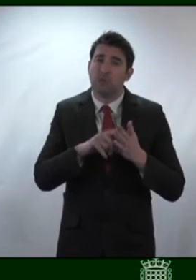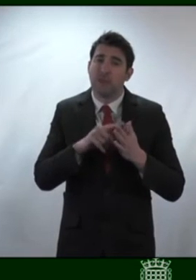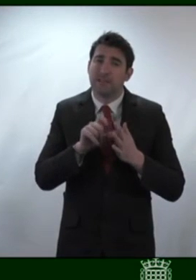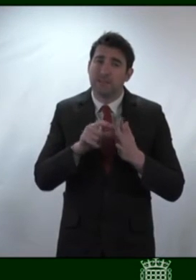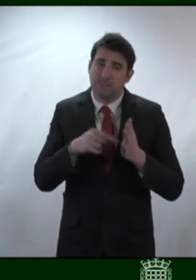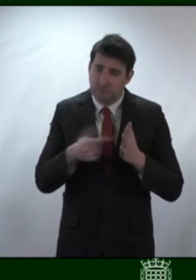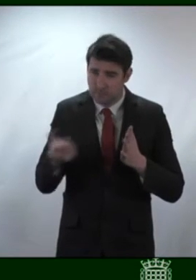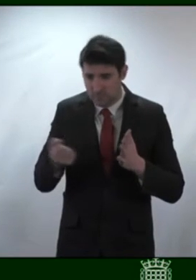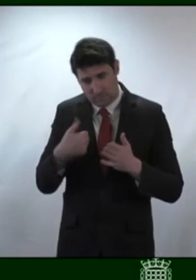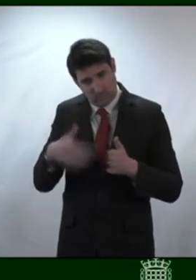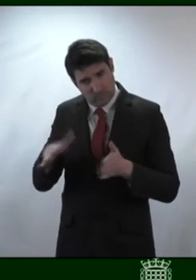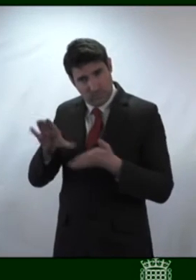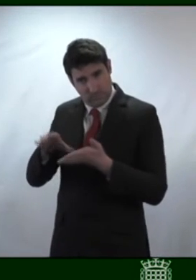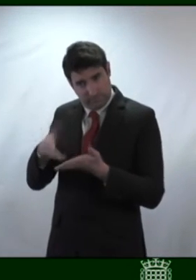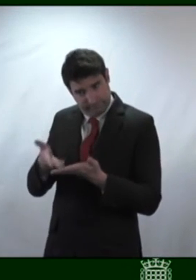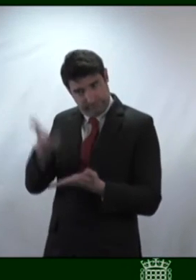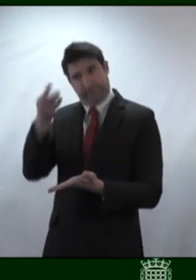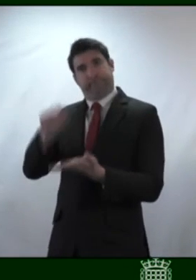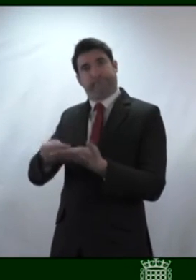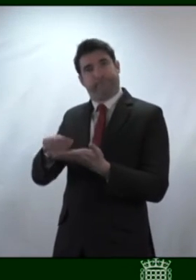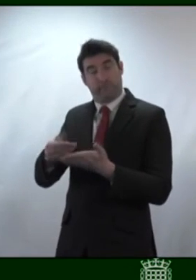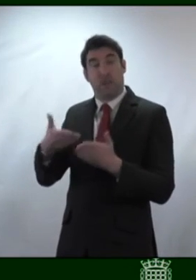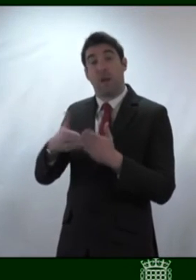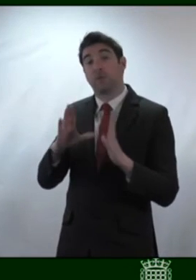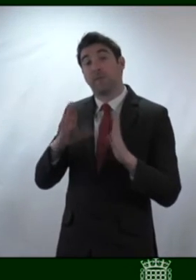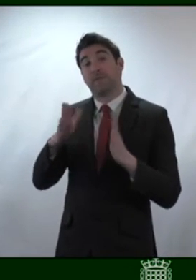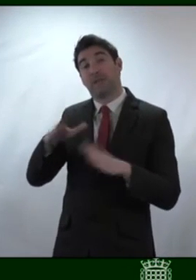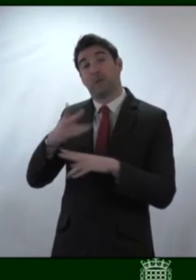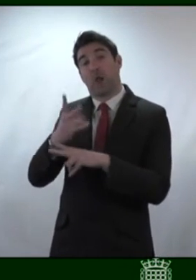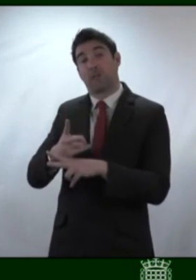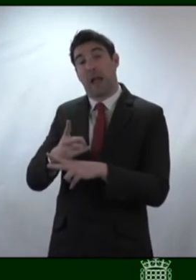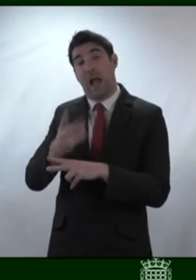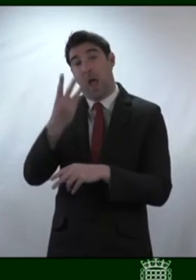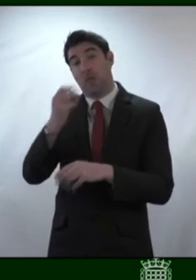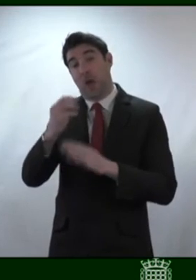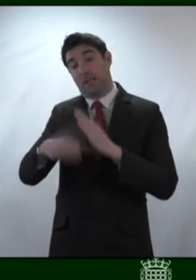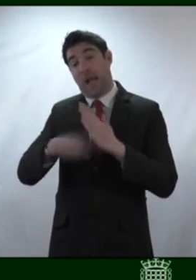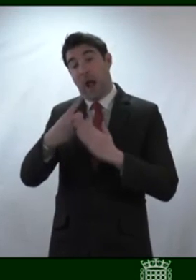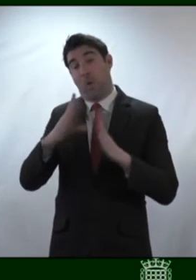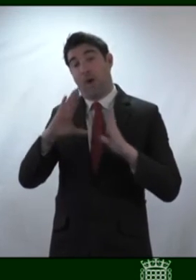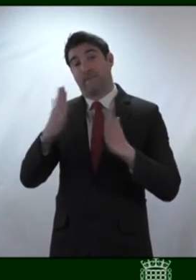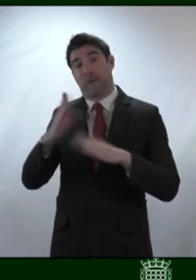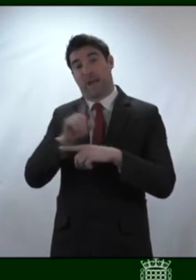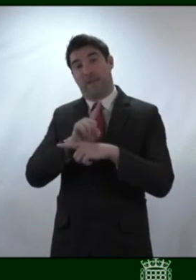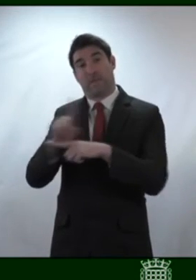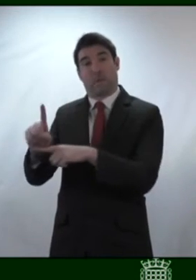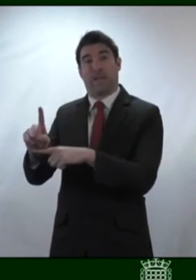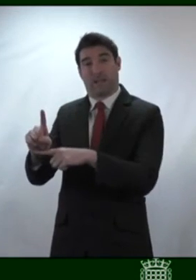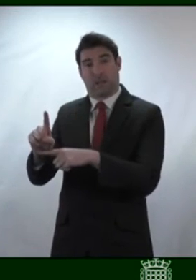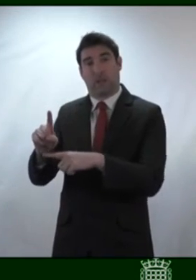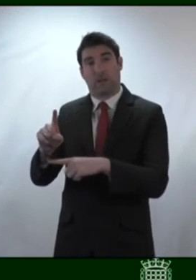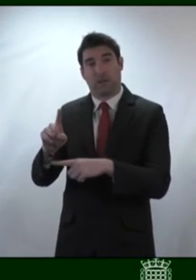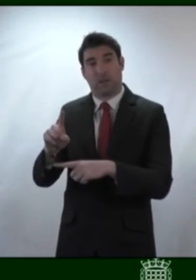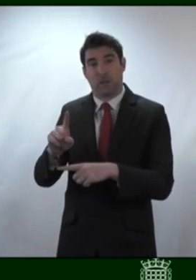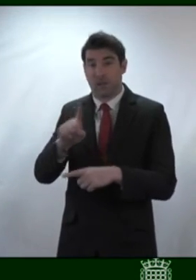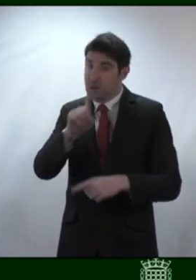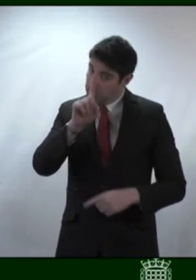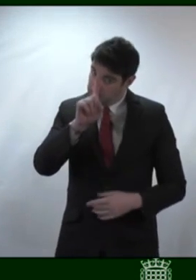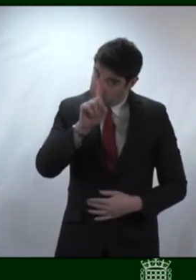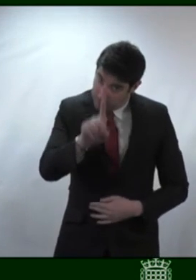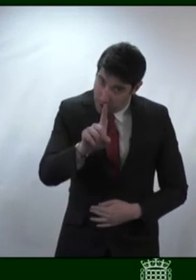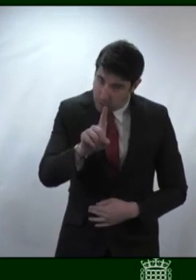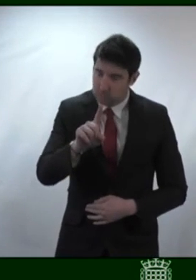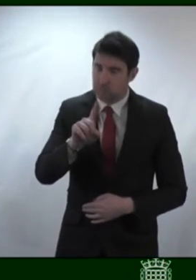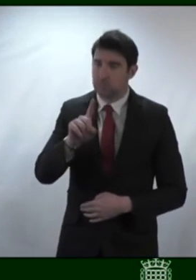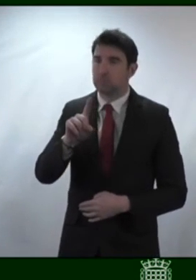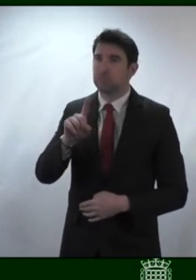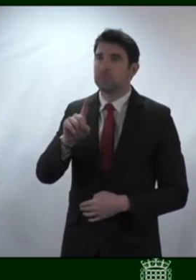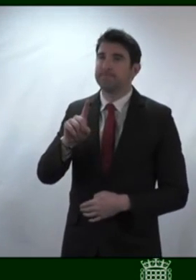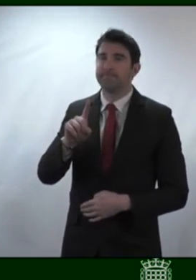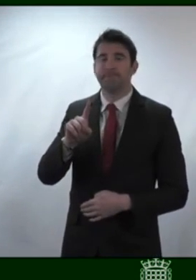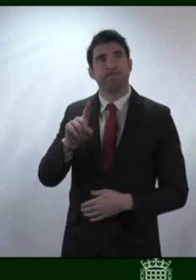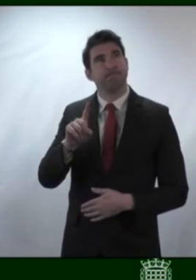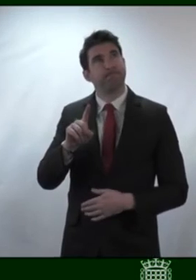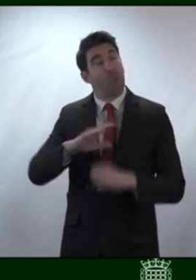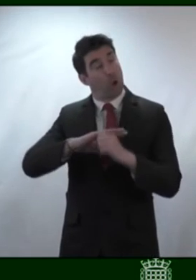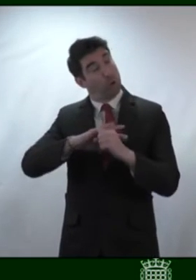addition to free childcare for 30 hours a week. The best answer for this crisis is to keep our